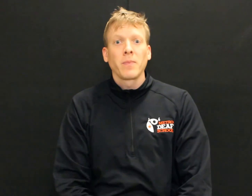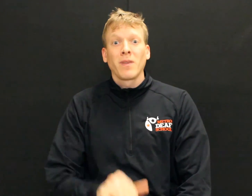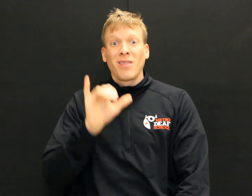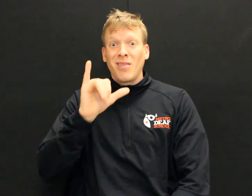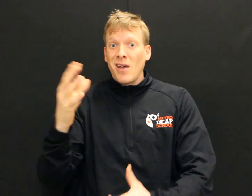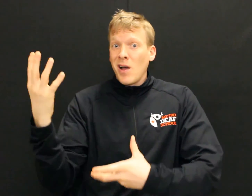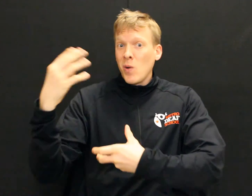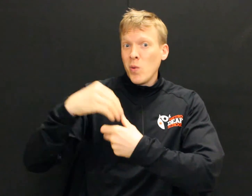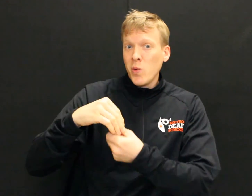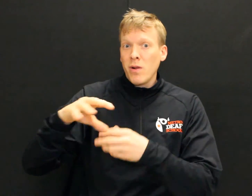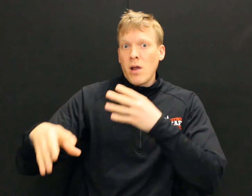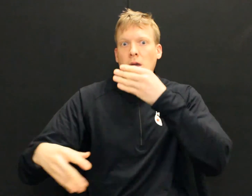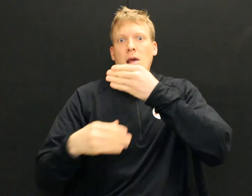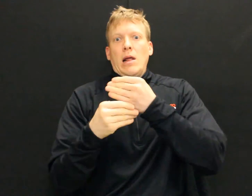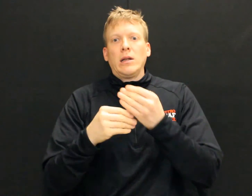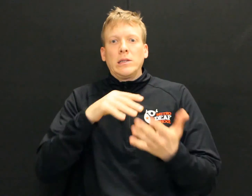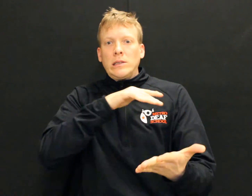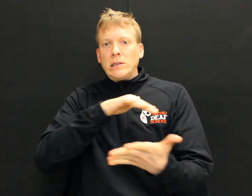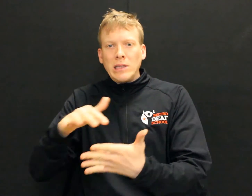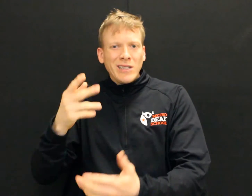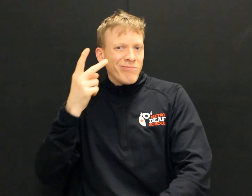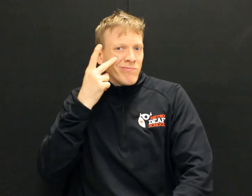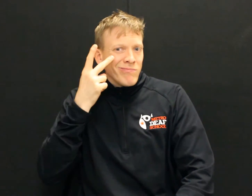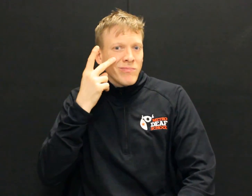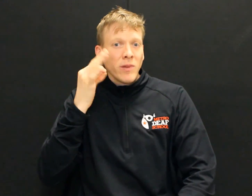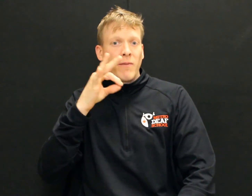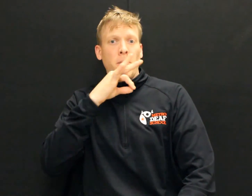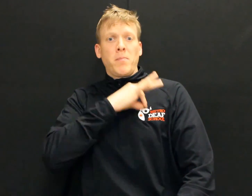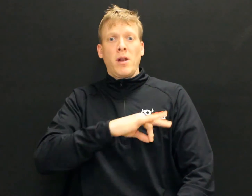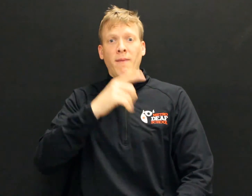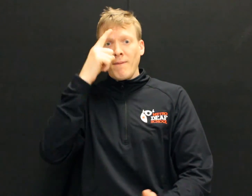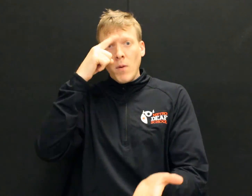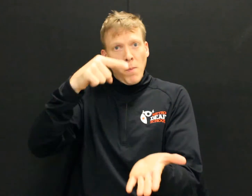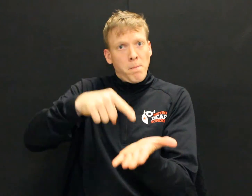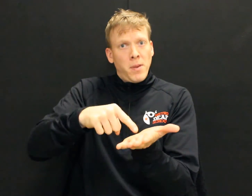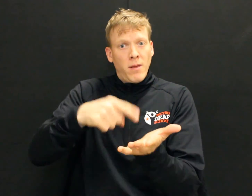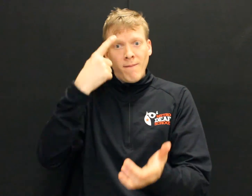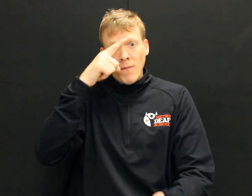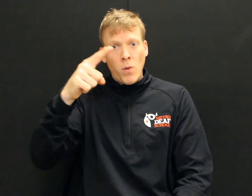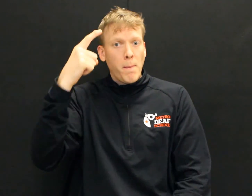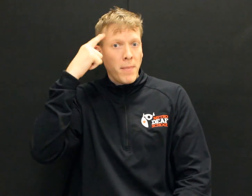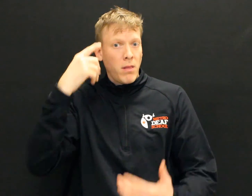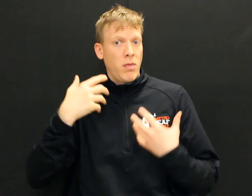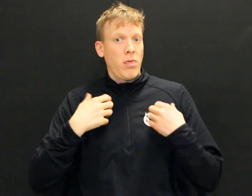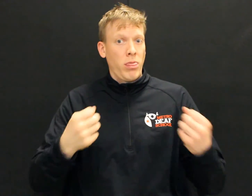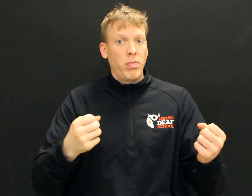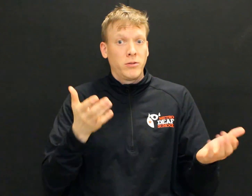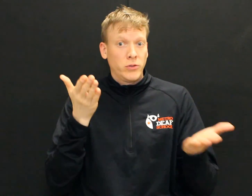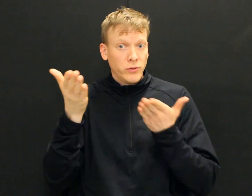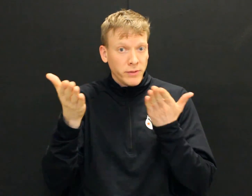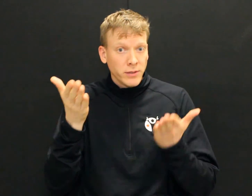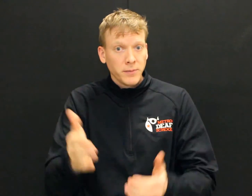That included adding a study to see if there was benefit to billing for mental health services.